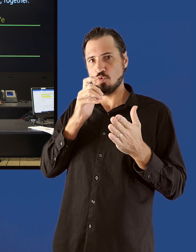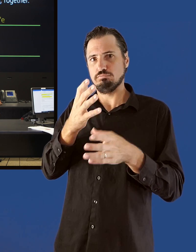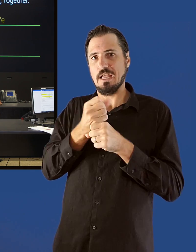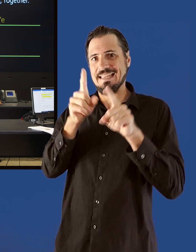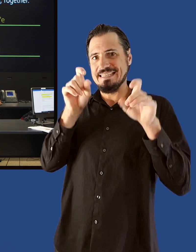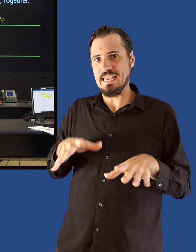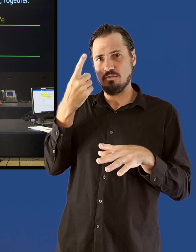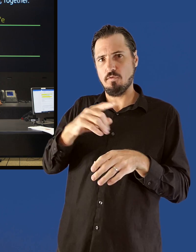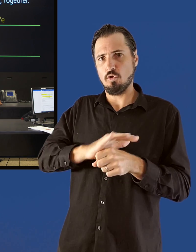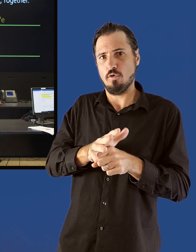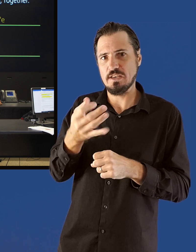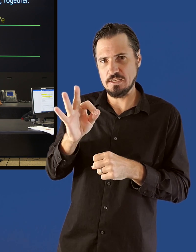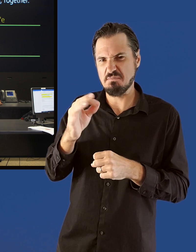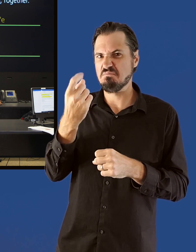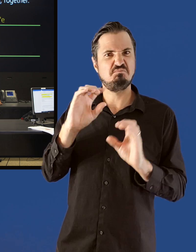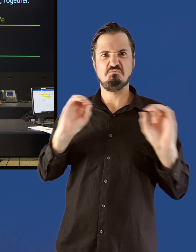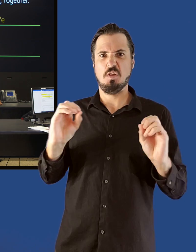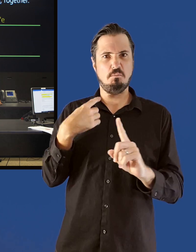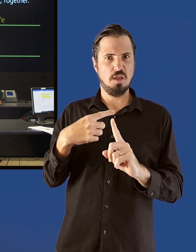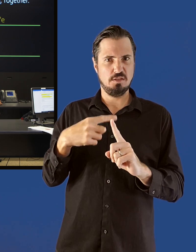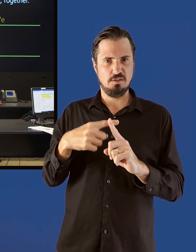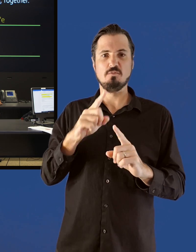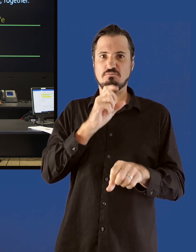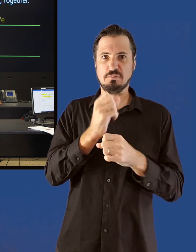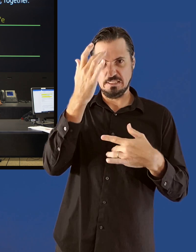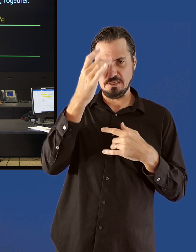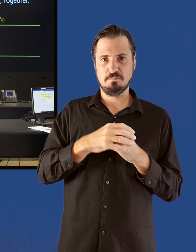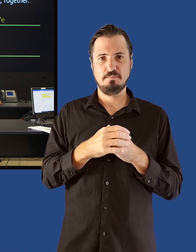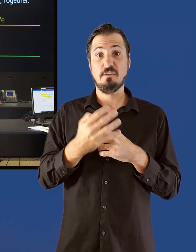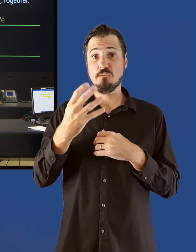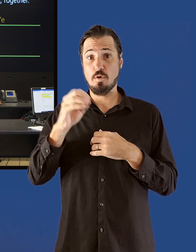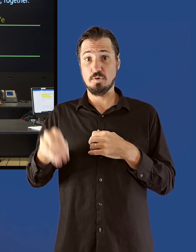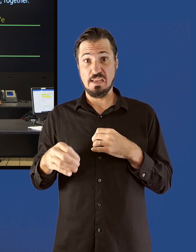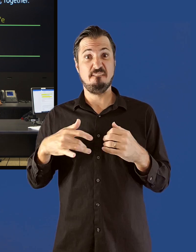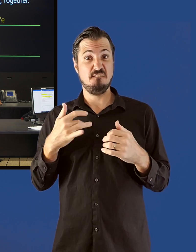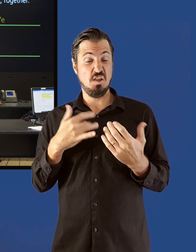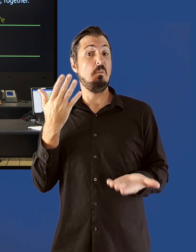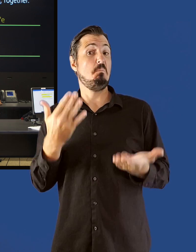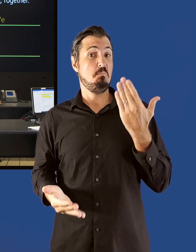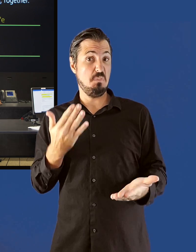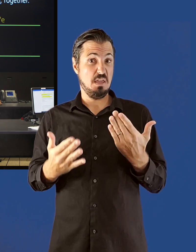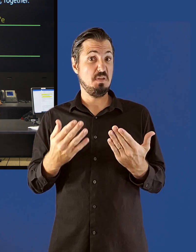Another 4 percent had someone in the family who believed they might have had the disease but never got tested.